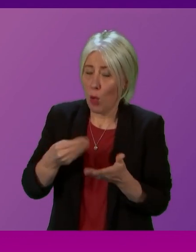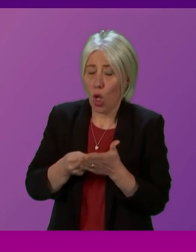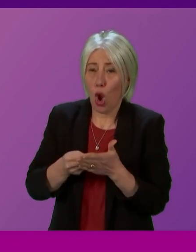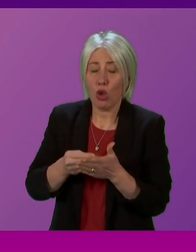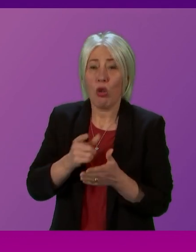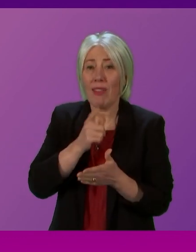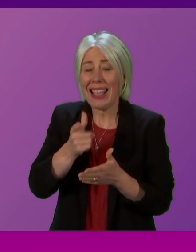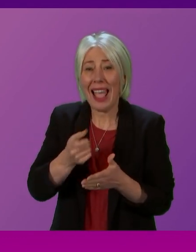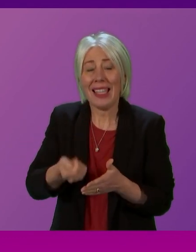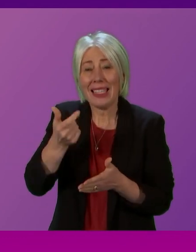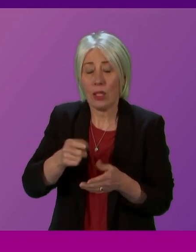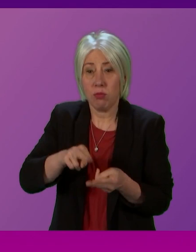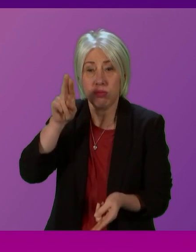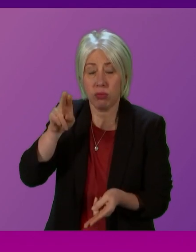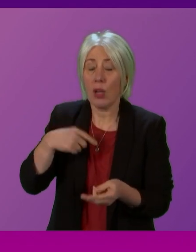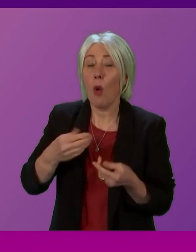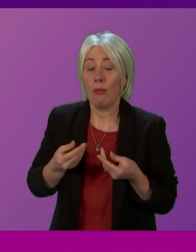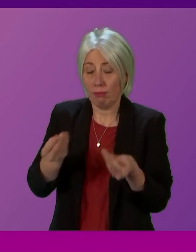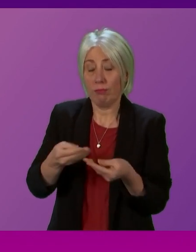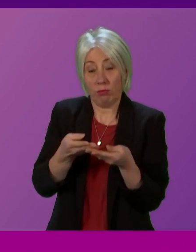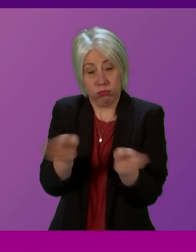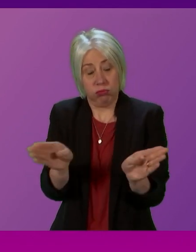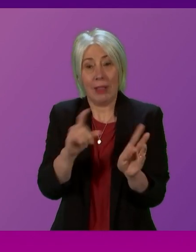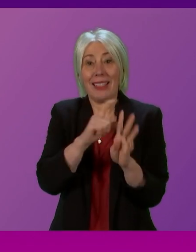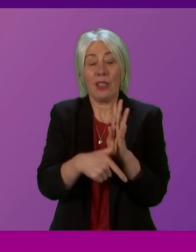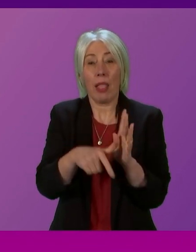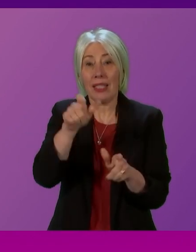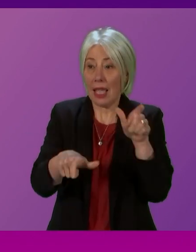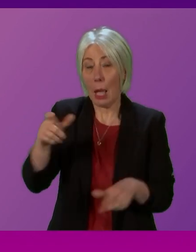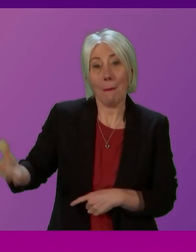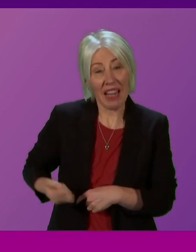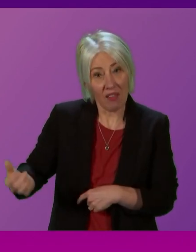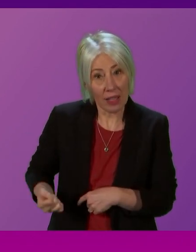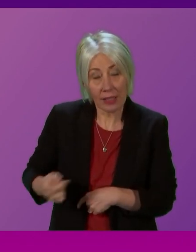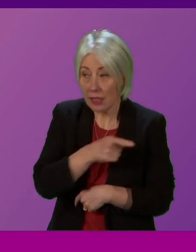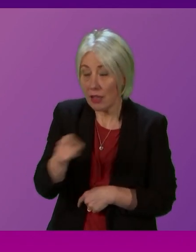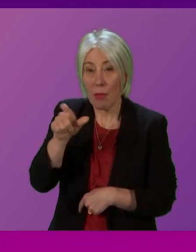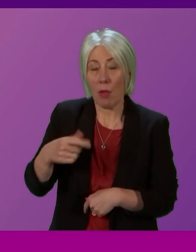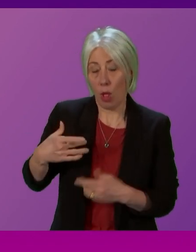We provide a range of disability benefits to help disabled people and those with long-term conditions.